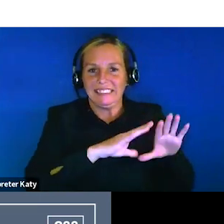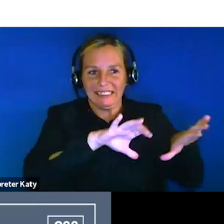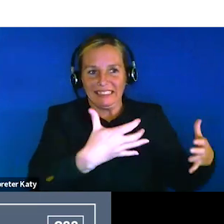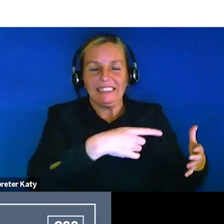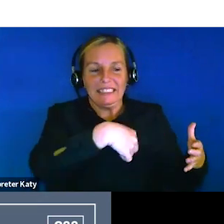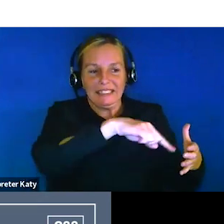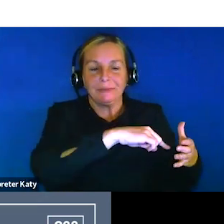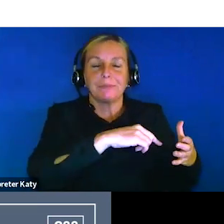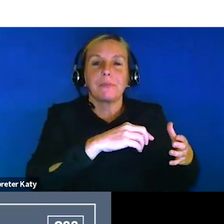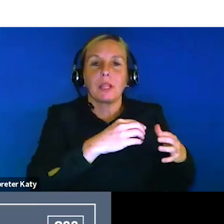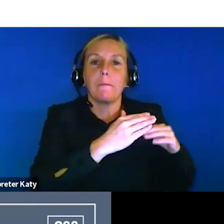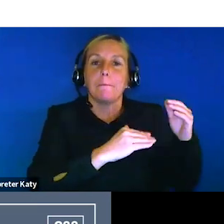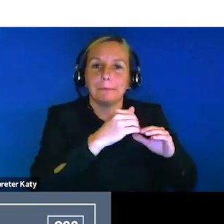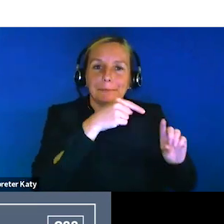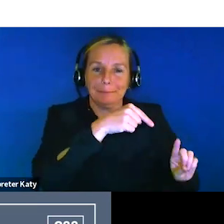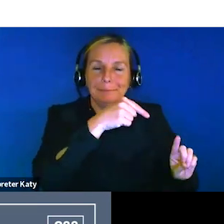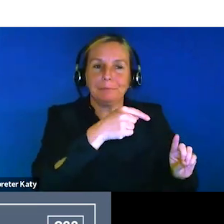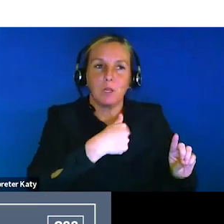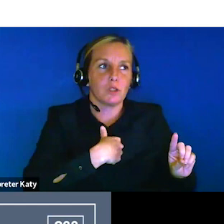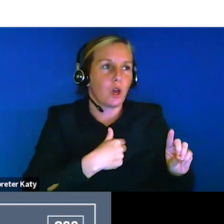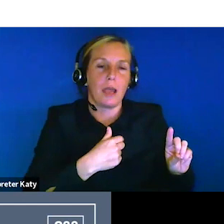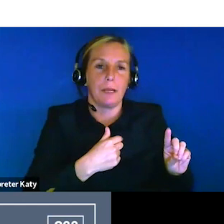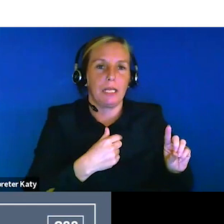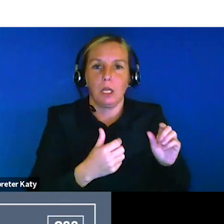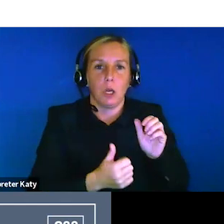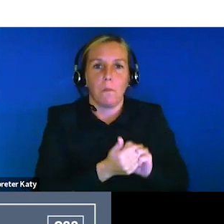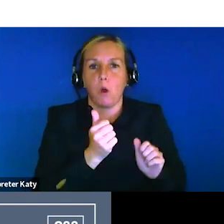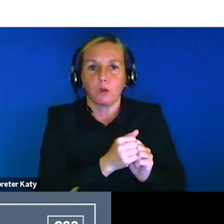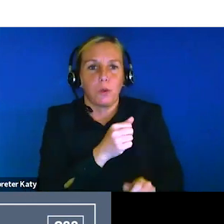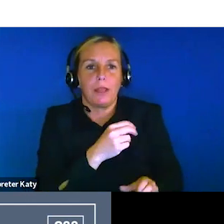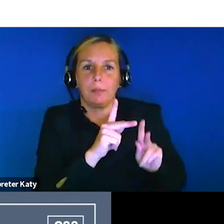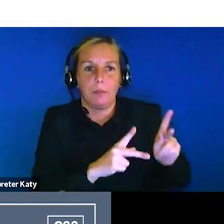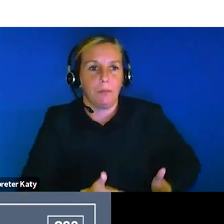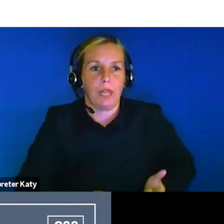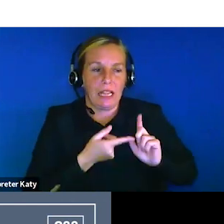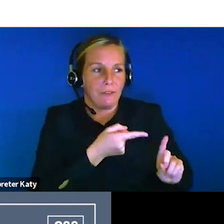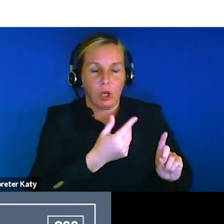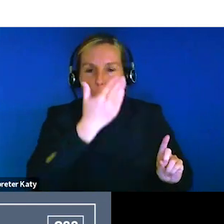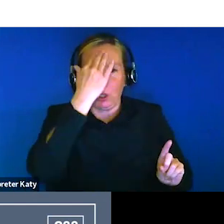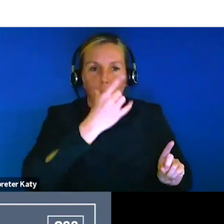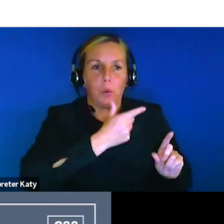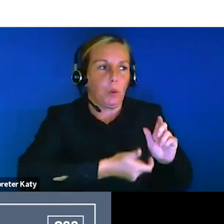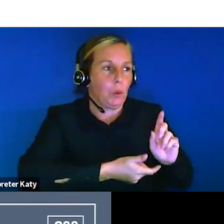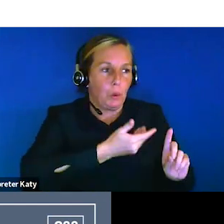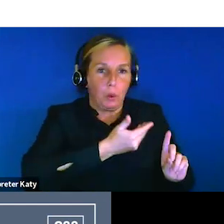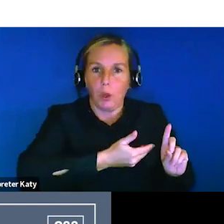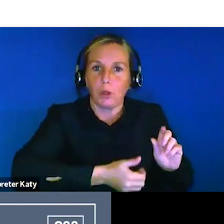more than therapists, more than the doctors, we were with them the most. We knew a lot, but our influence was not the same.